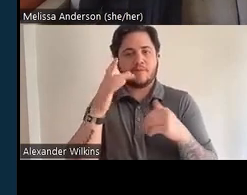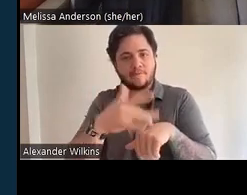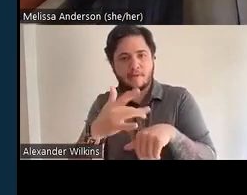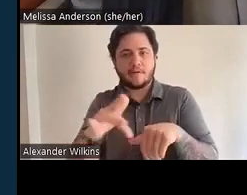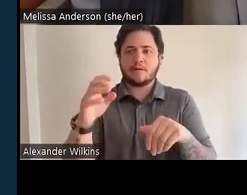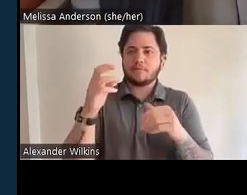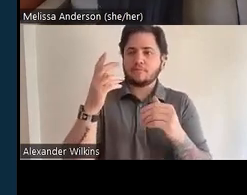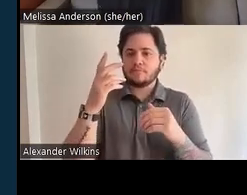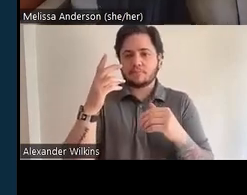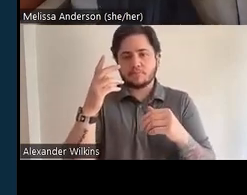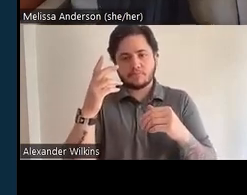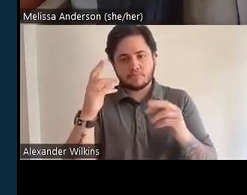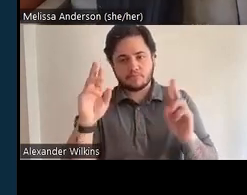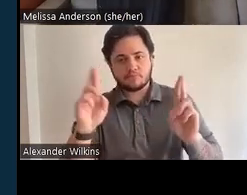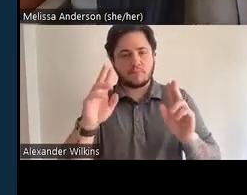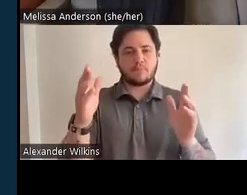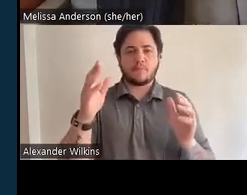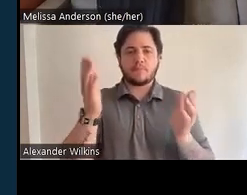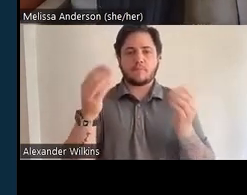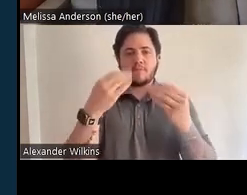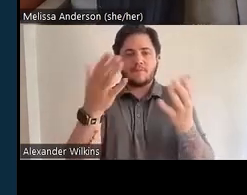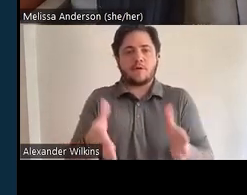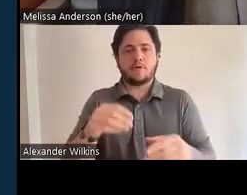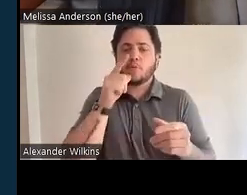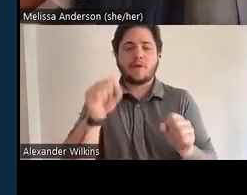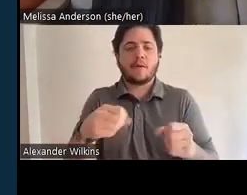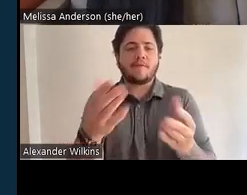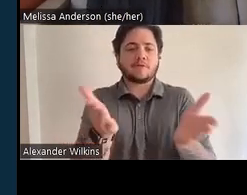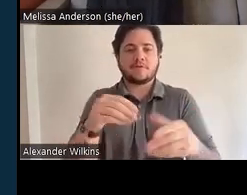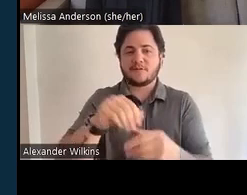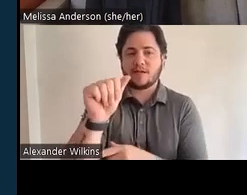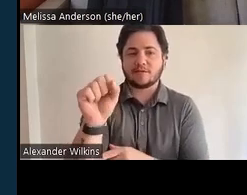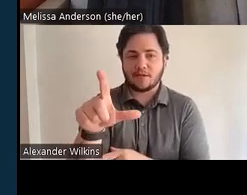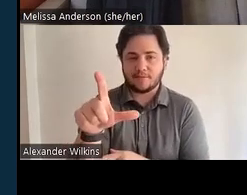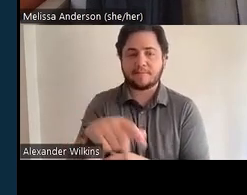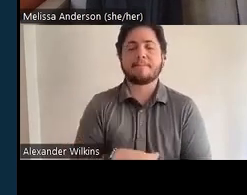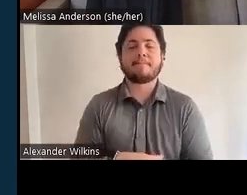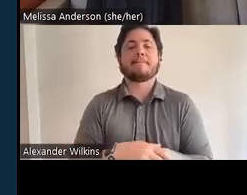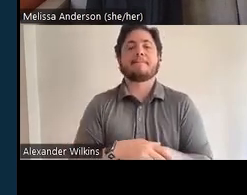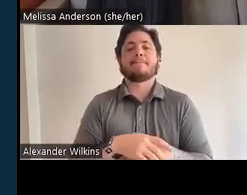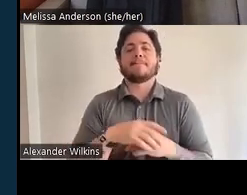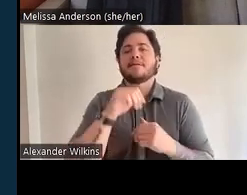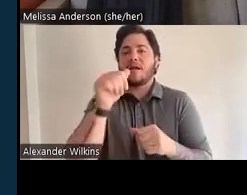It is hard to find available providers who can provide services in American